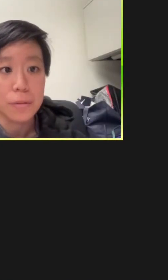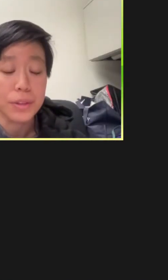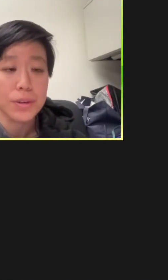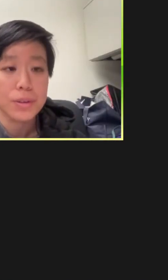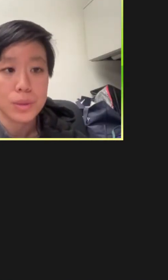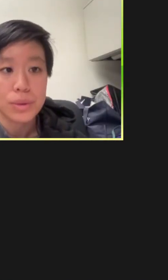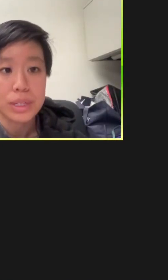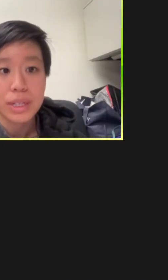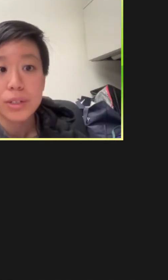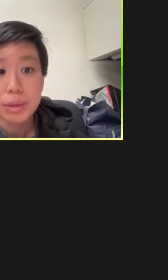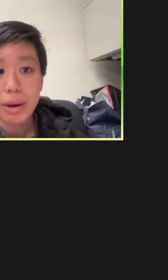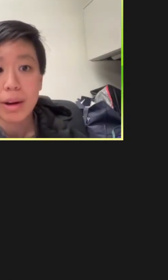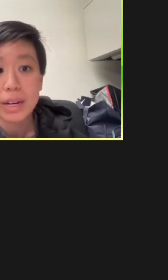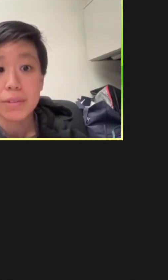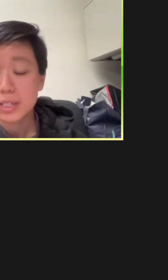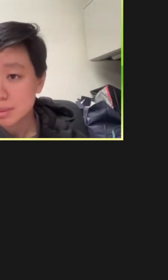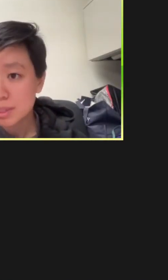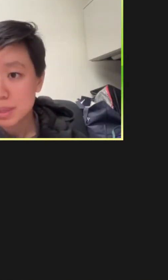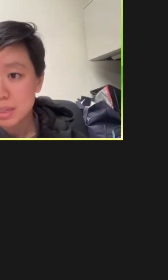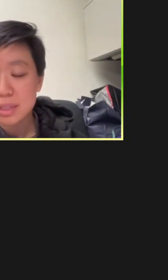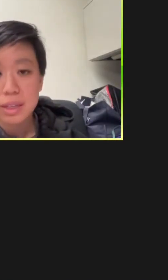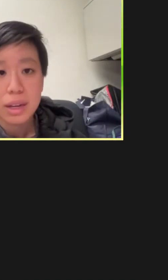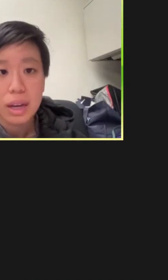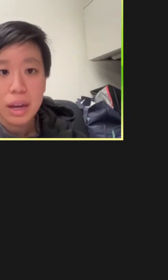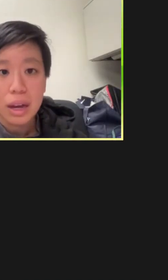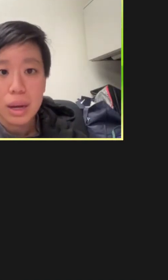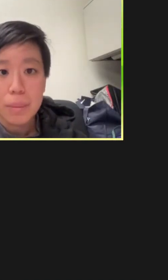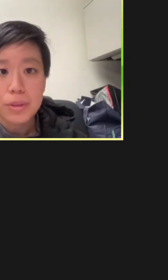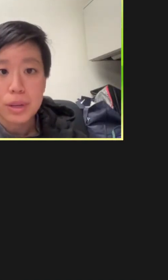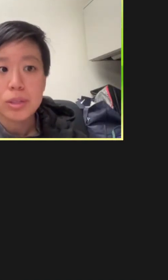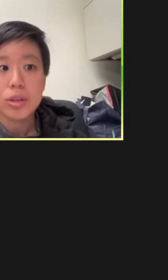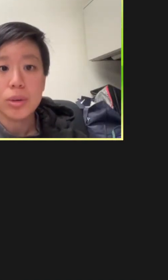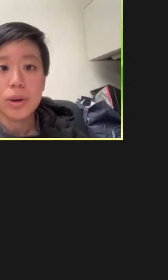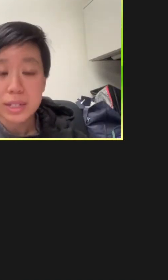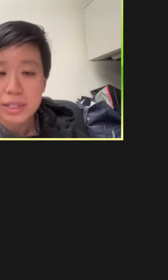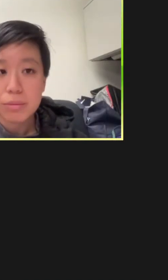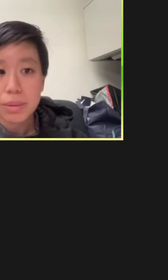those who continue to be wary of Autism Speaks, there's also Autistic Women and